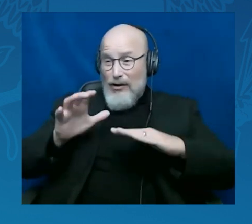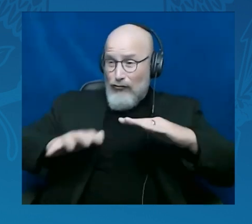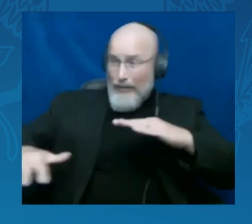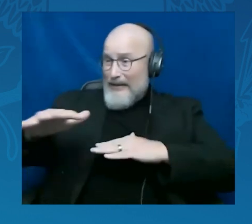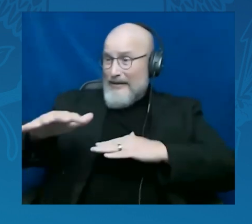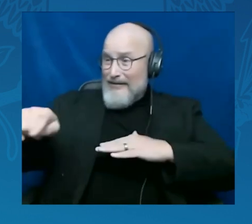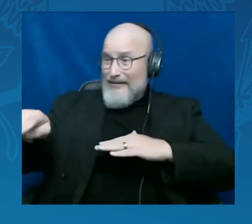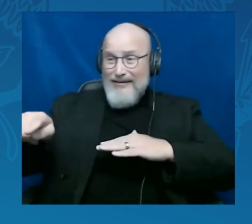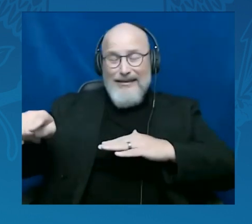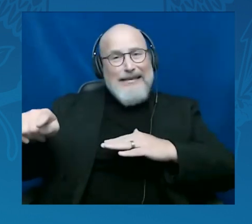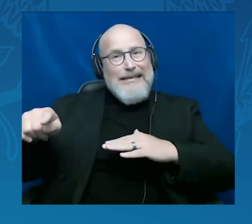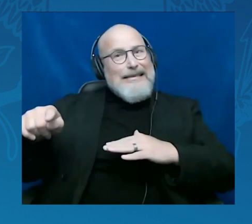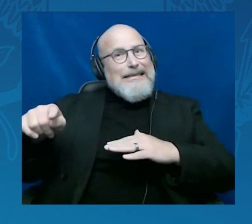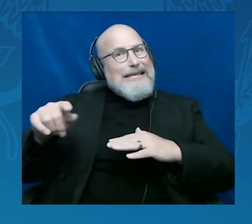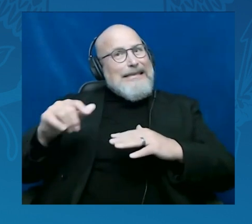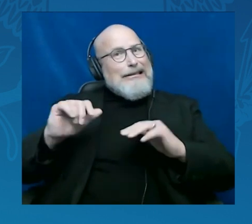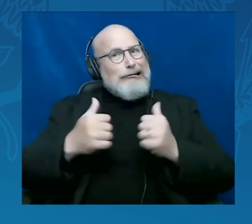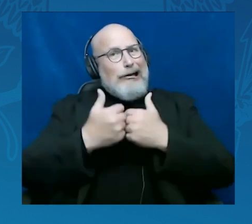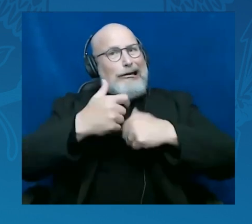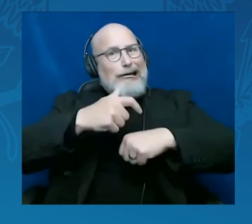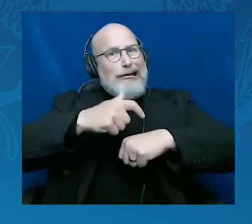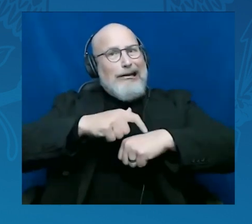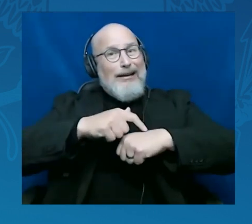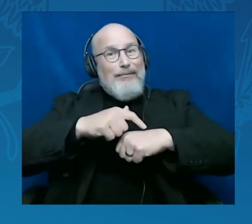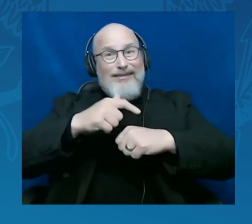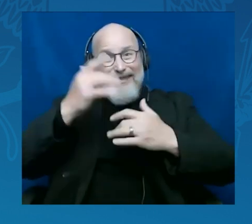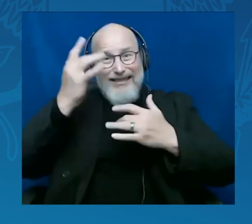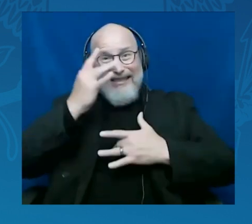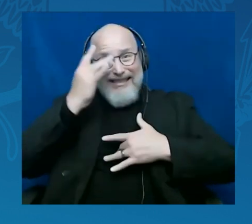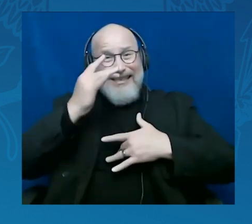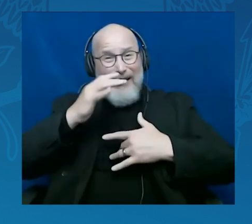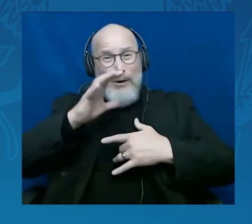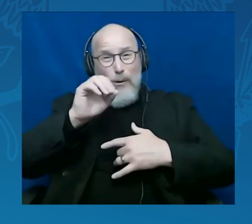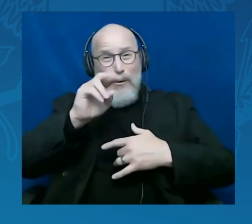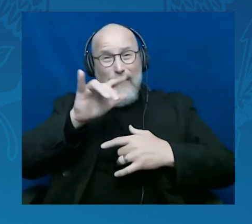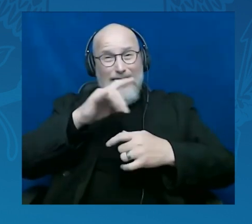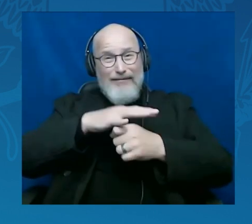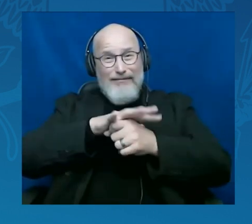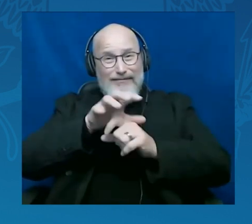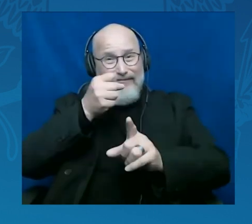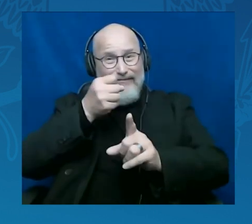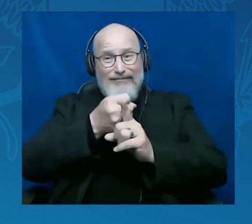The pandemic has upended so many aspects of our lives and the lives of our people.